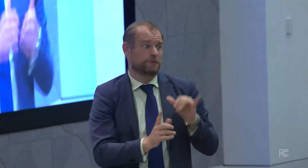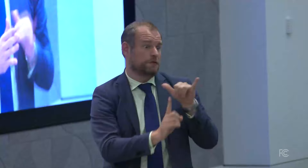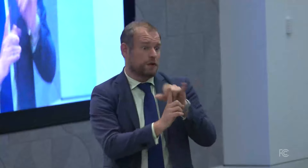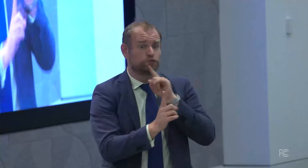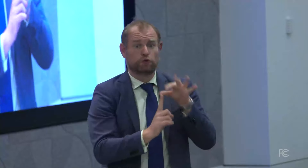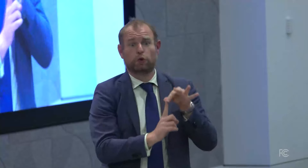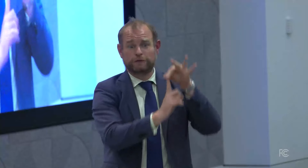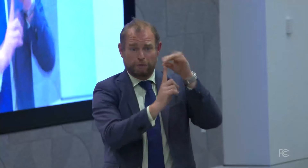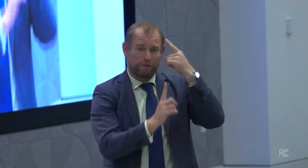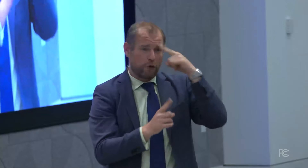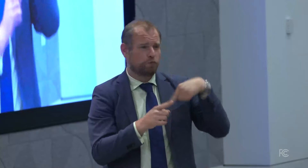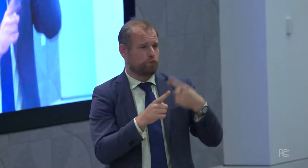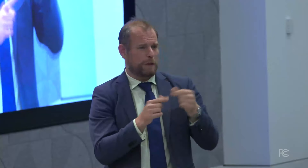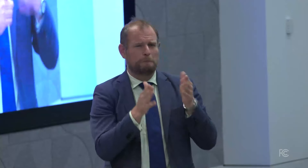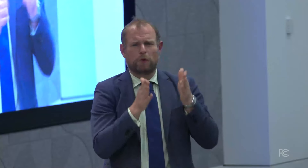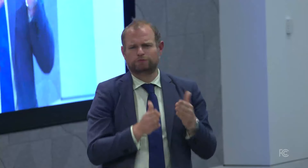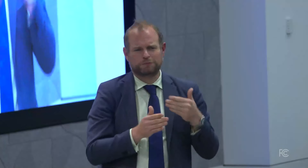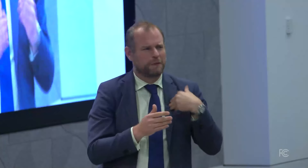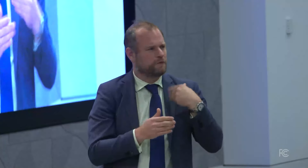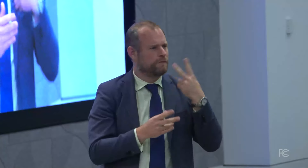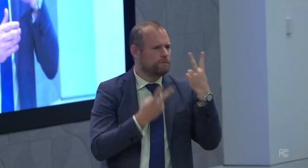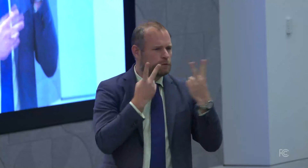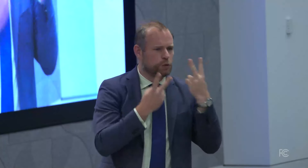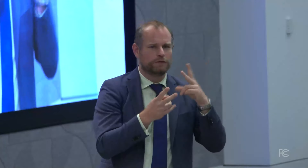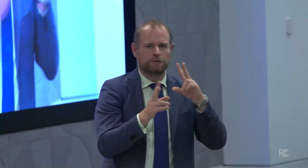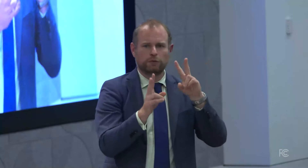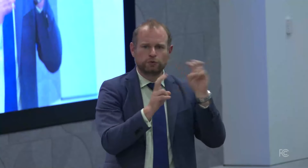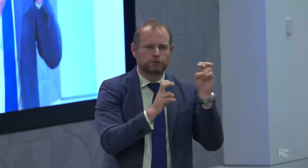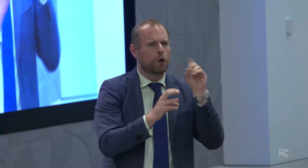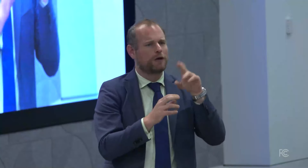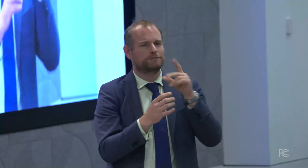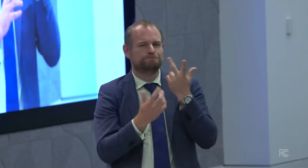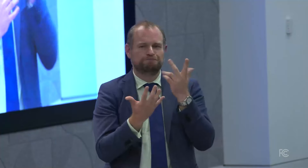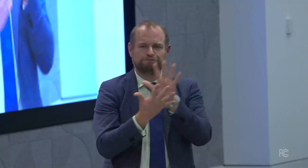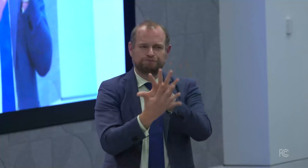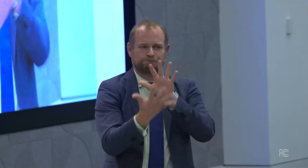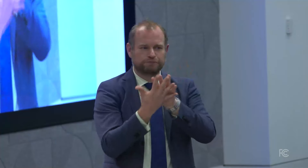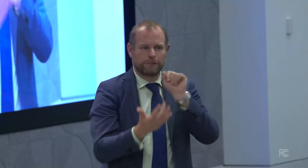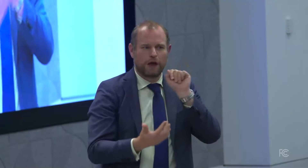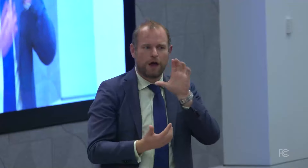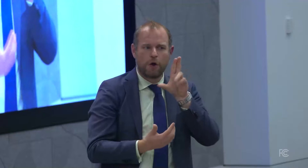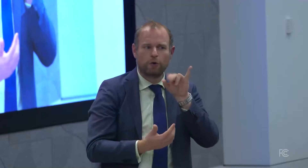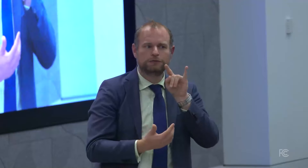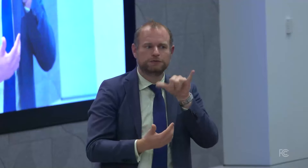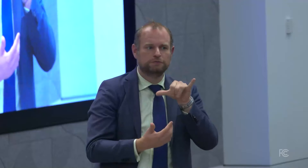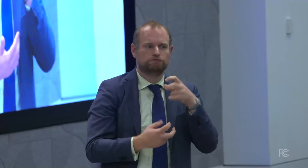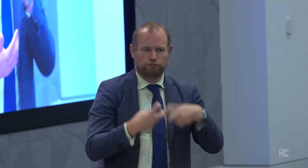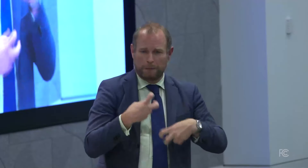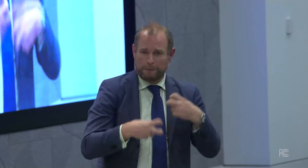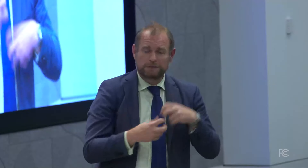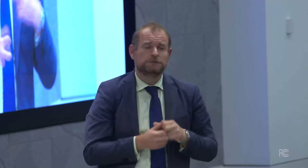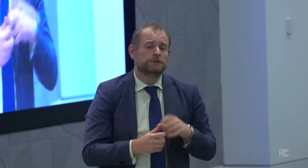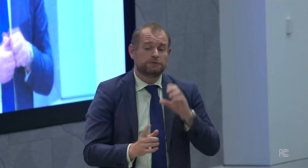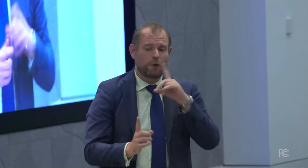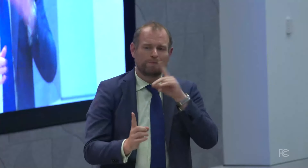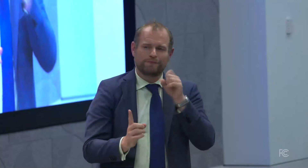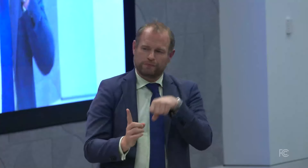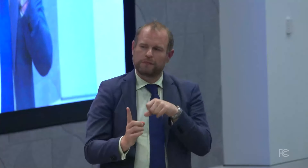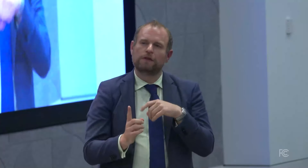THE ABILITY TO TEXT IN REAL-TIME. SO TYPE IN REAL-TIME. AND WE CAN TYPE BACK AND FORTH WITH THE OTHER PERSON. AND THAT'S PRETTY UNIQUE.